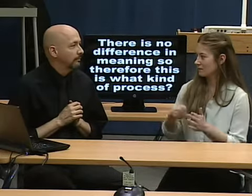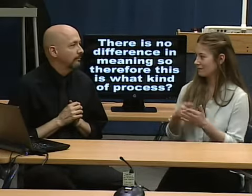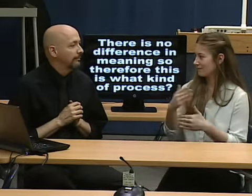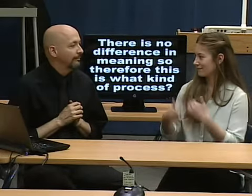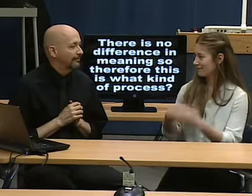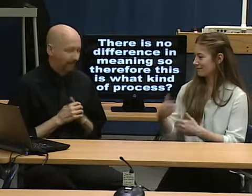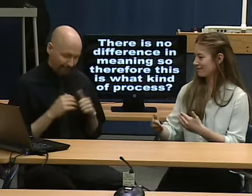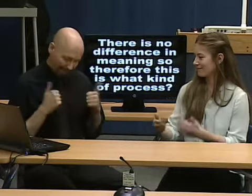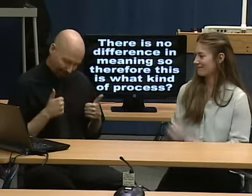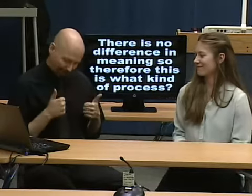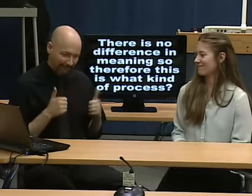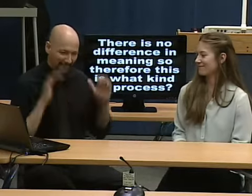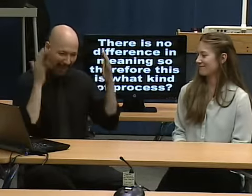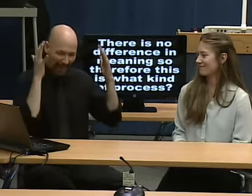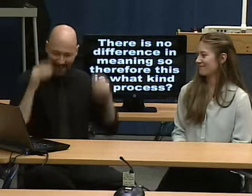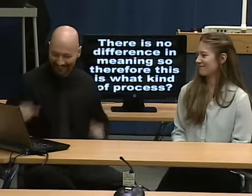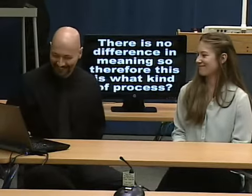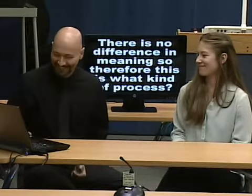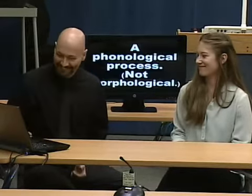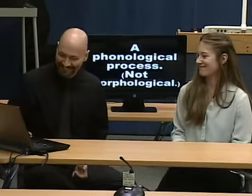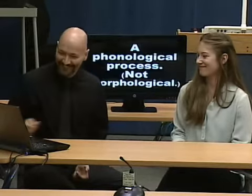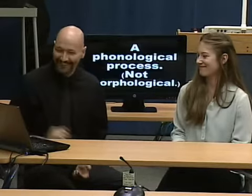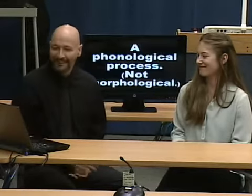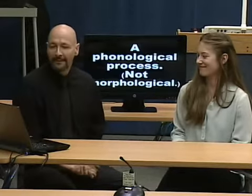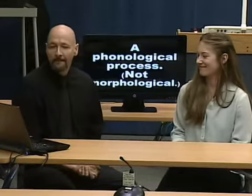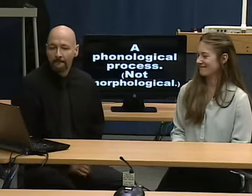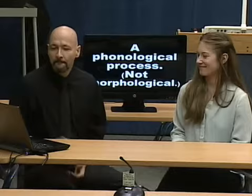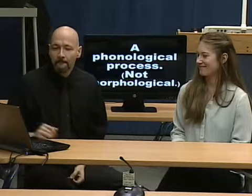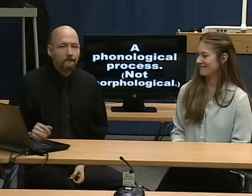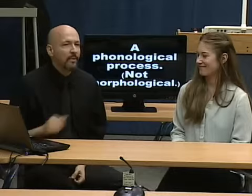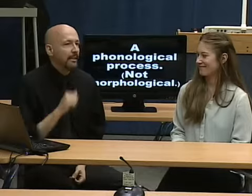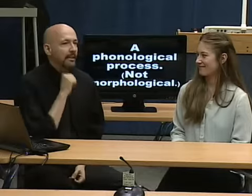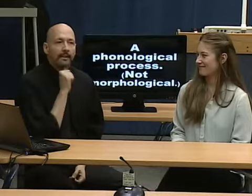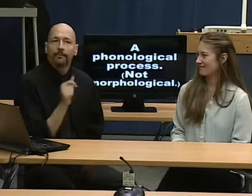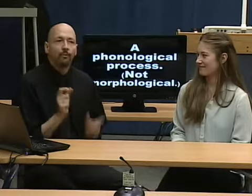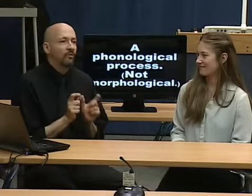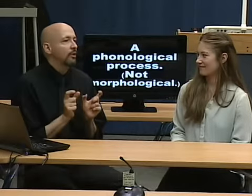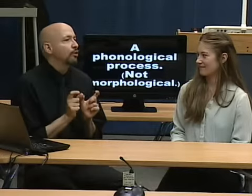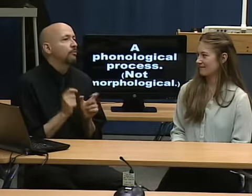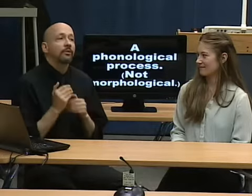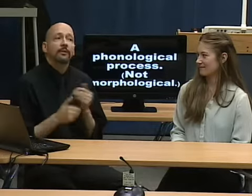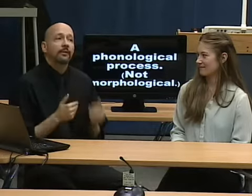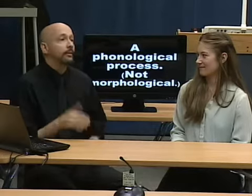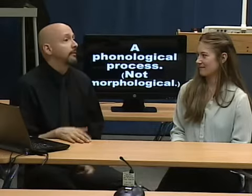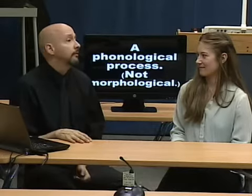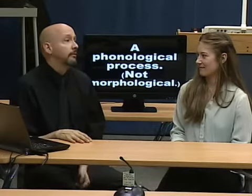Phonological Process. Right. Yay! It's not a morphological process.